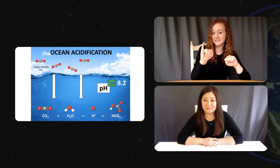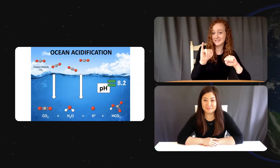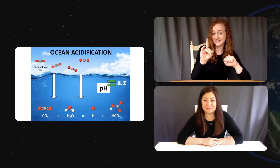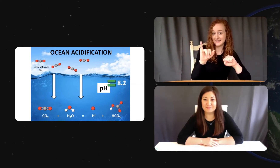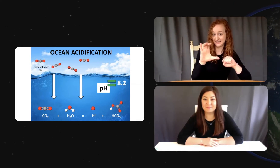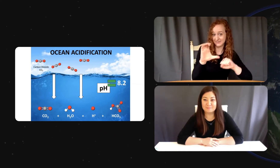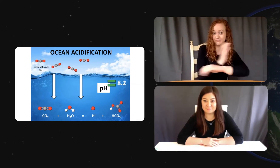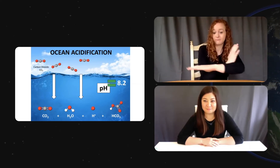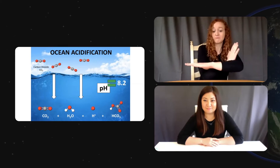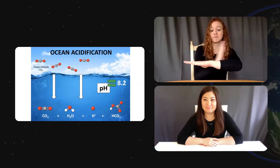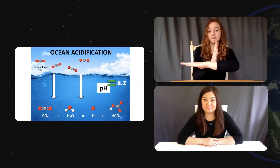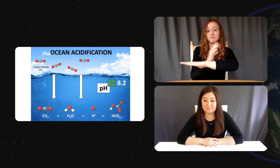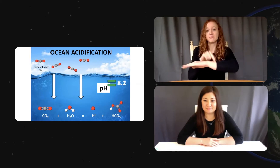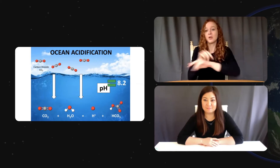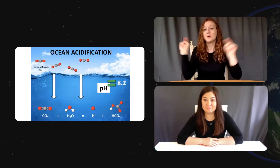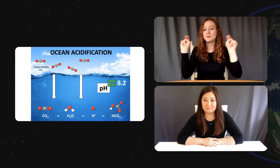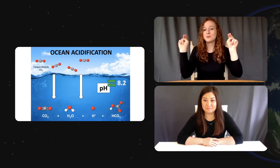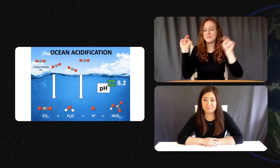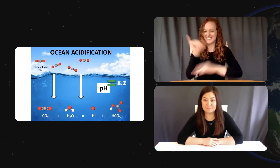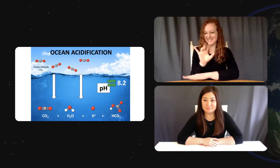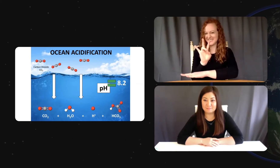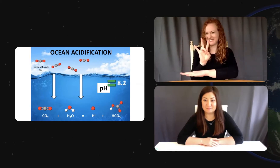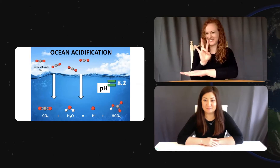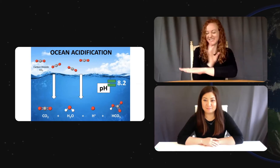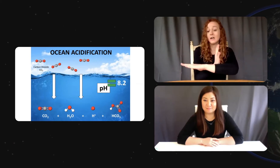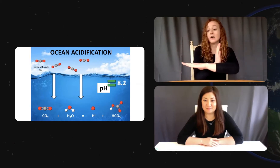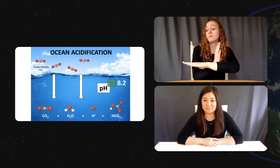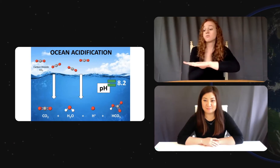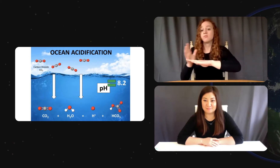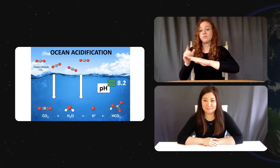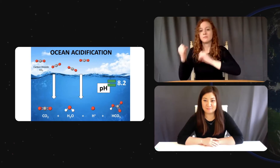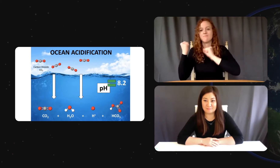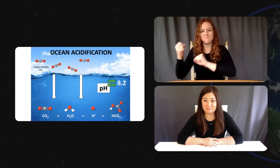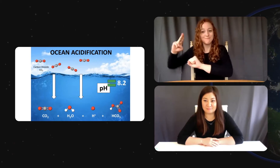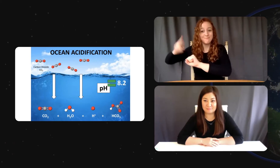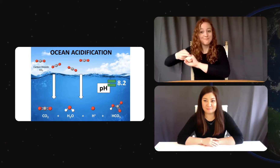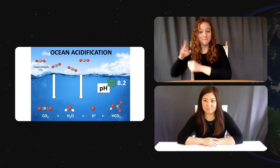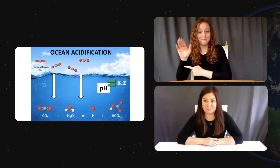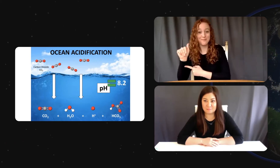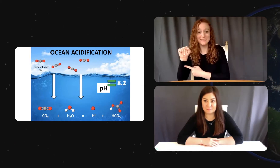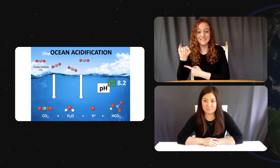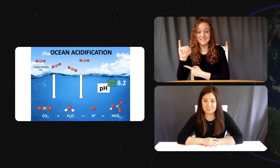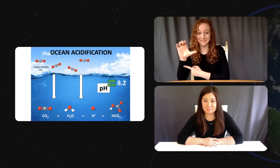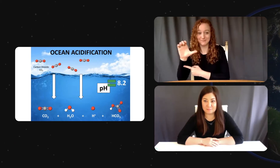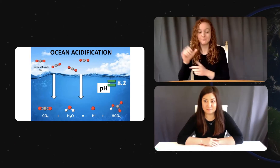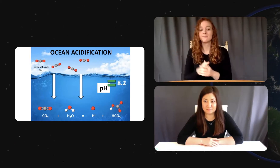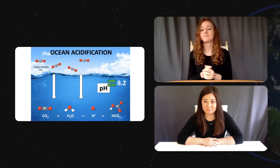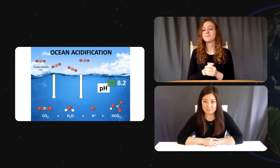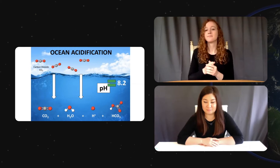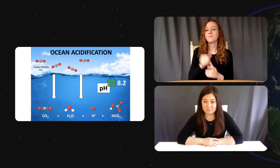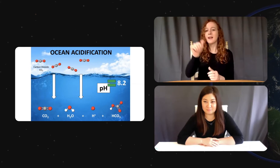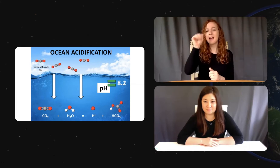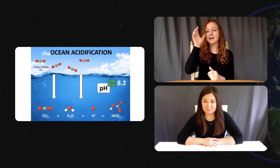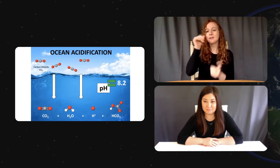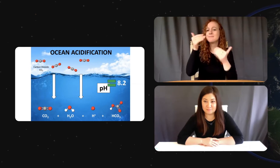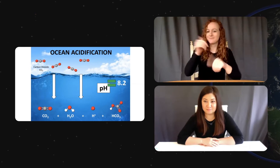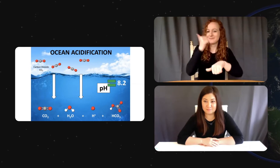A high number means it's acidic. Neutral is 7. Then, a lower number means basic.